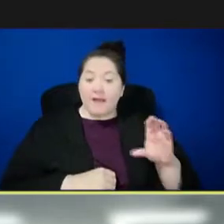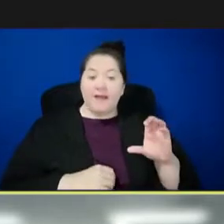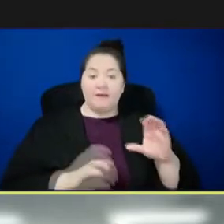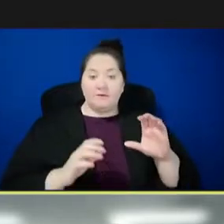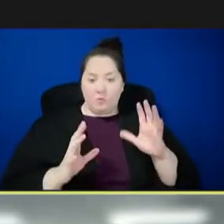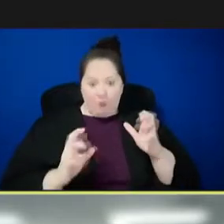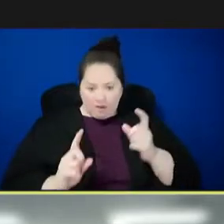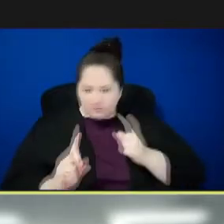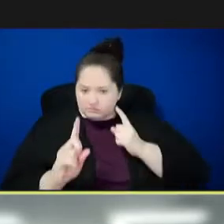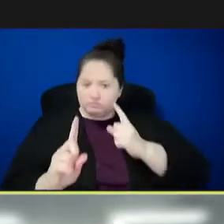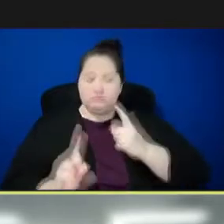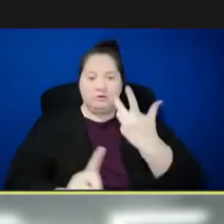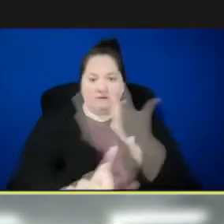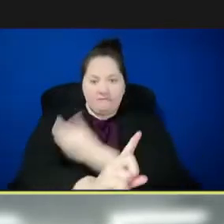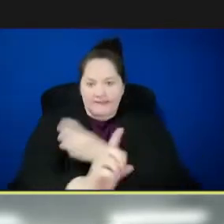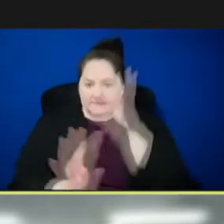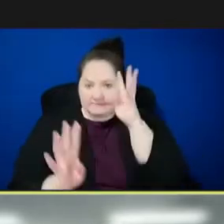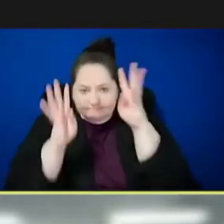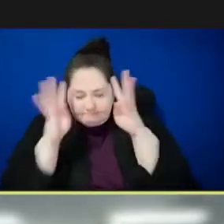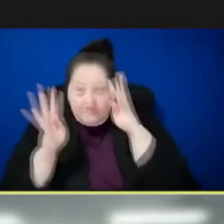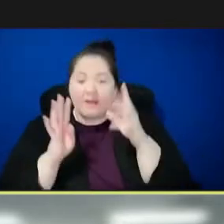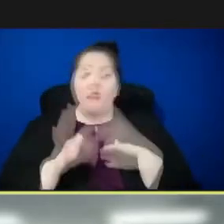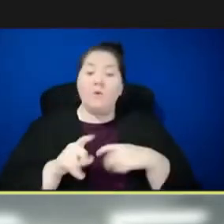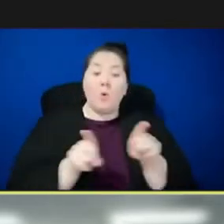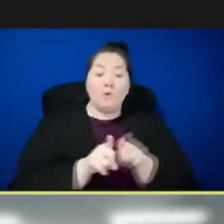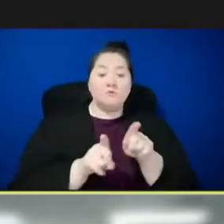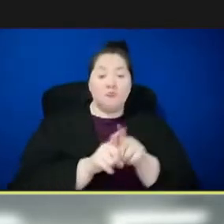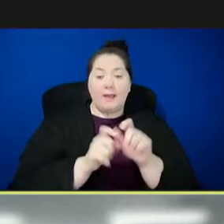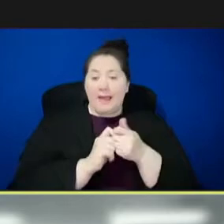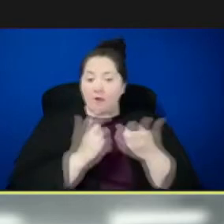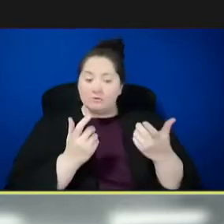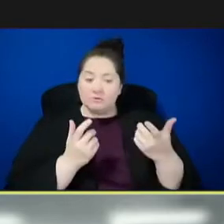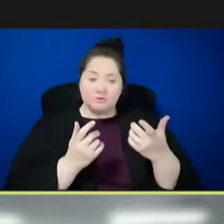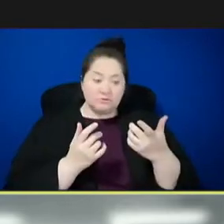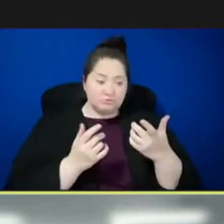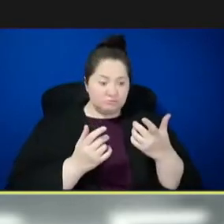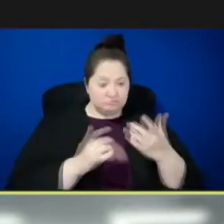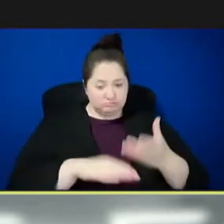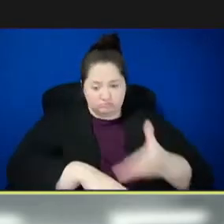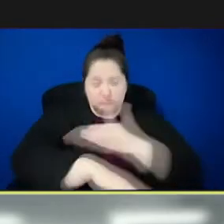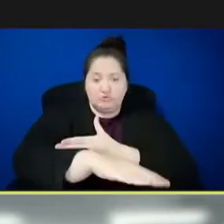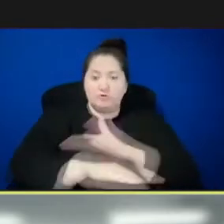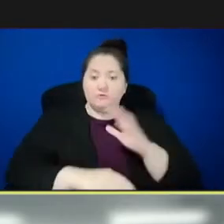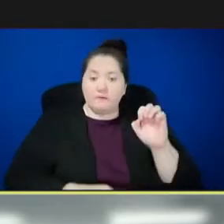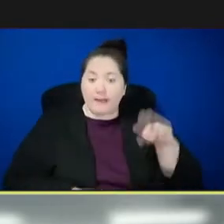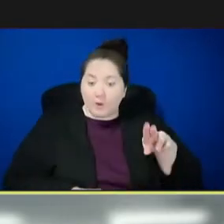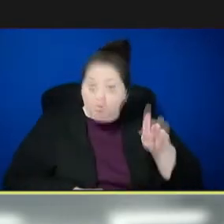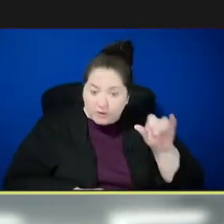new solutions to improve equity by reducing human bias and lays a strong foundation for advancing